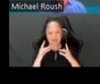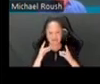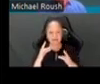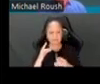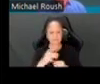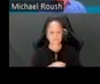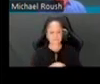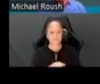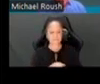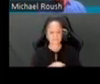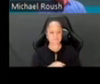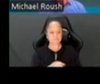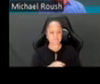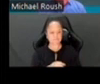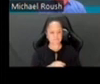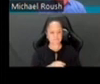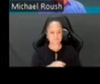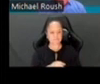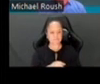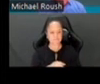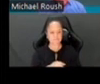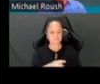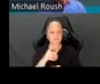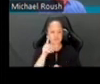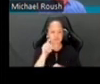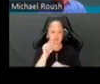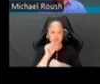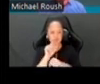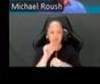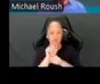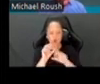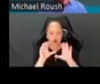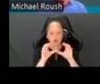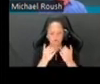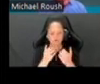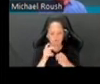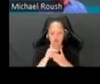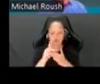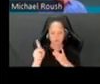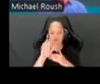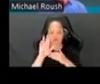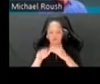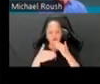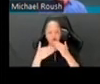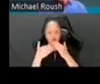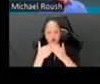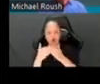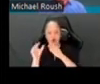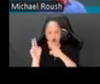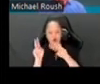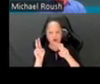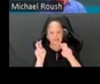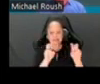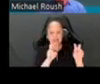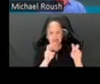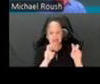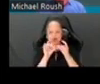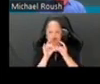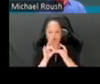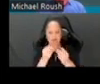input from workforce professionals across all titles. Related to financial capability